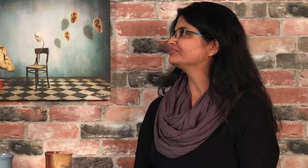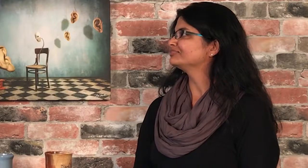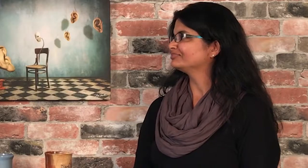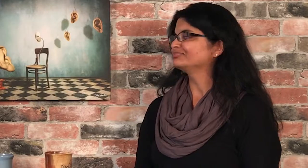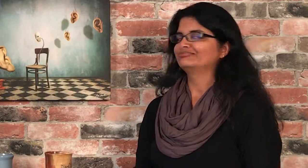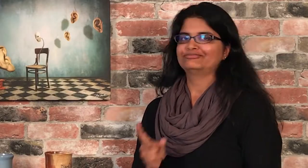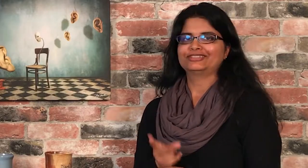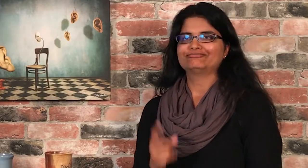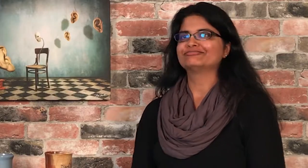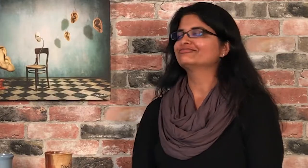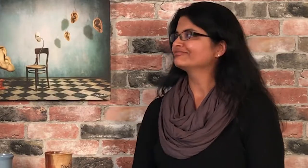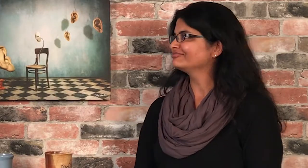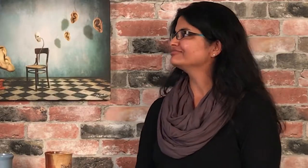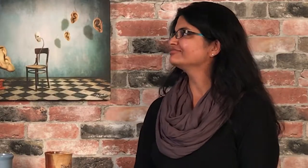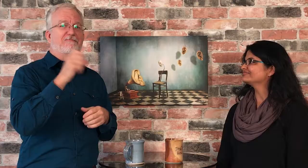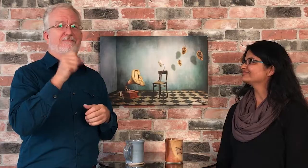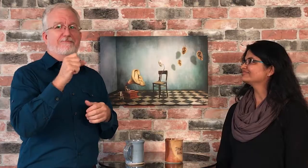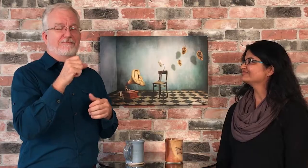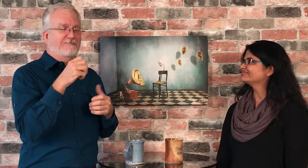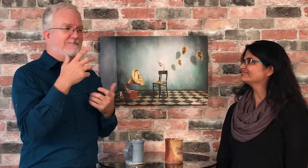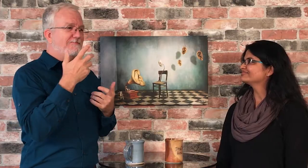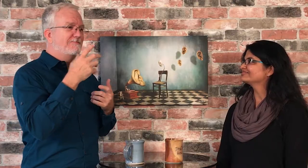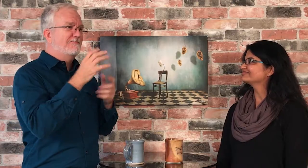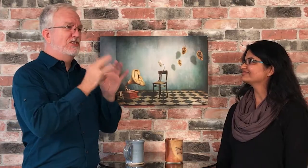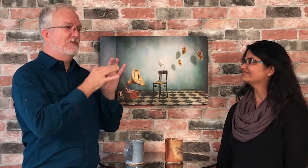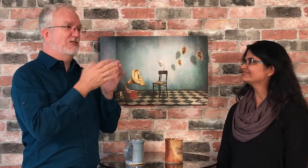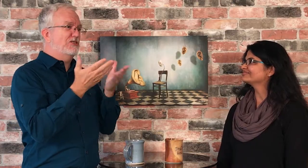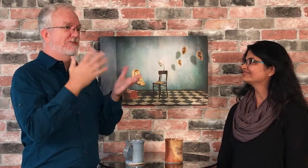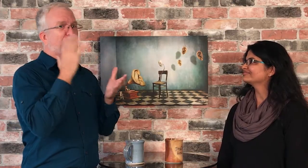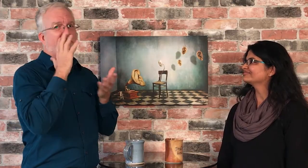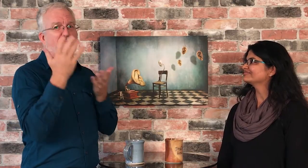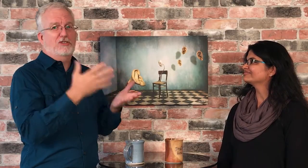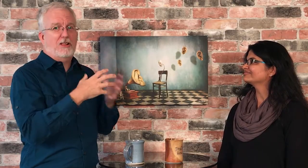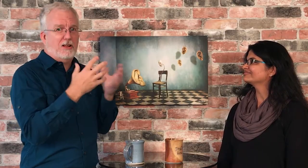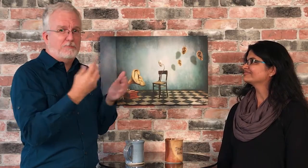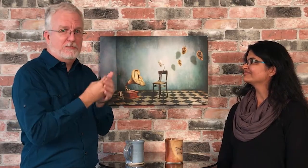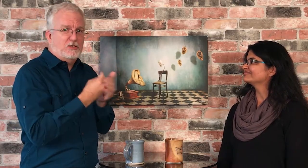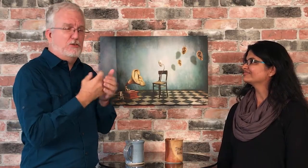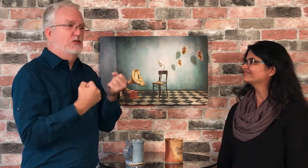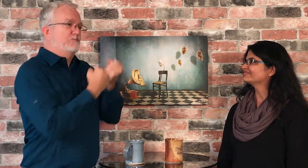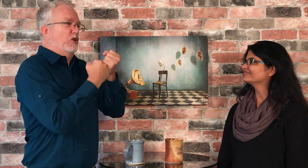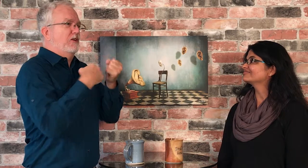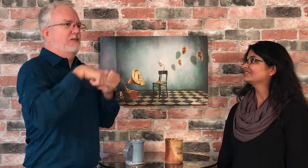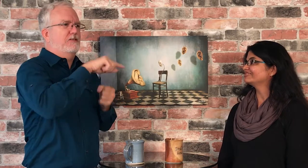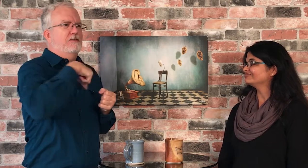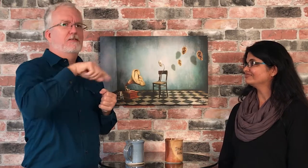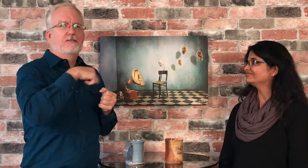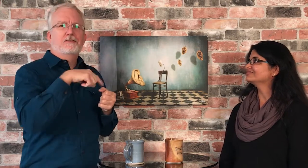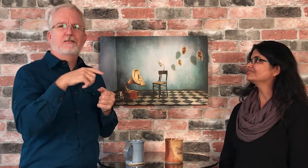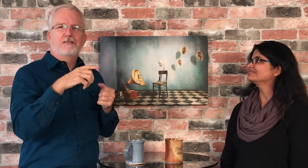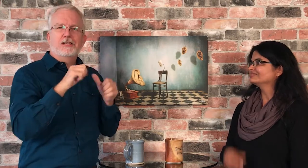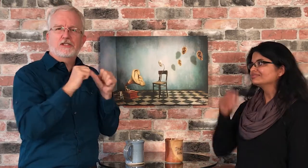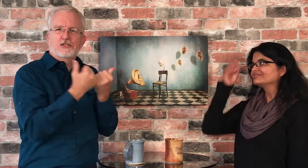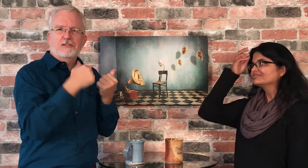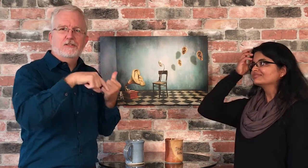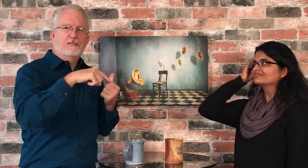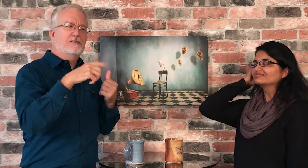Fatima: Right. Ray: Yes. The Interpreting Services will bring a lot of money to support the agency.